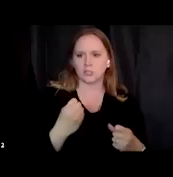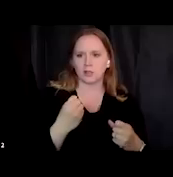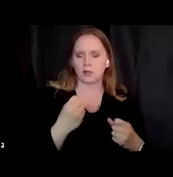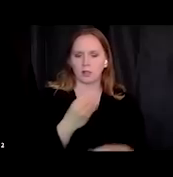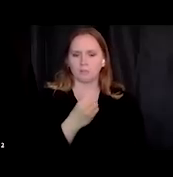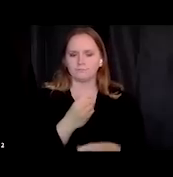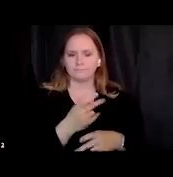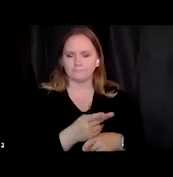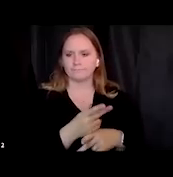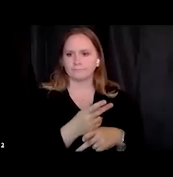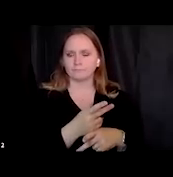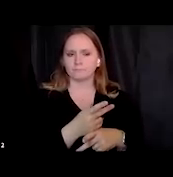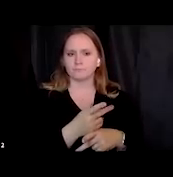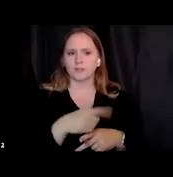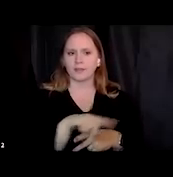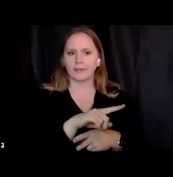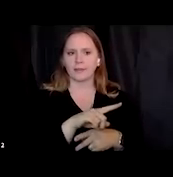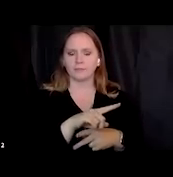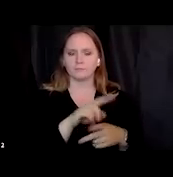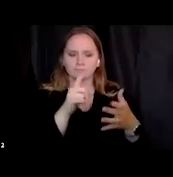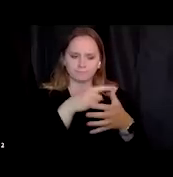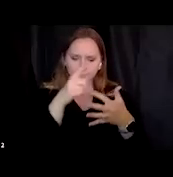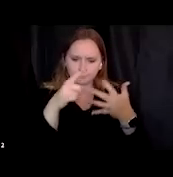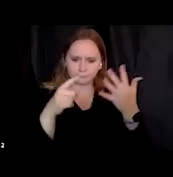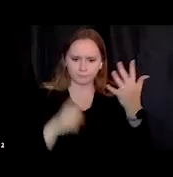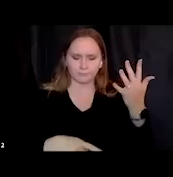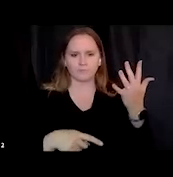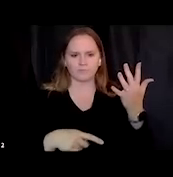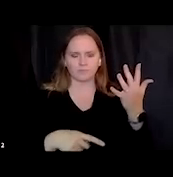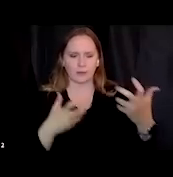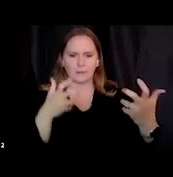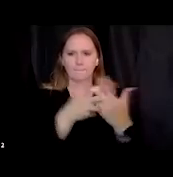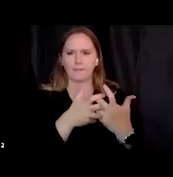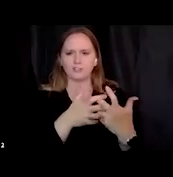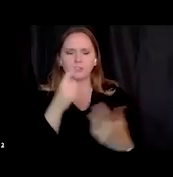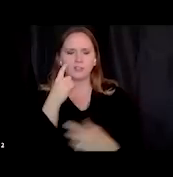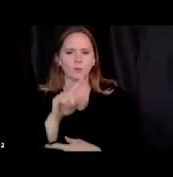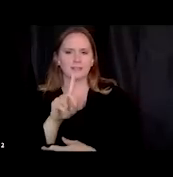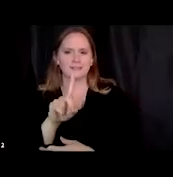to make sure someone meets the criteria for a diagnosis. So this is just literally the checklist that people,